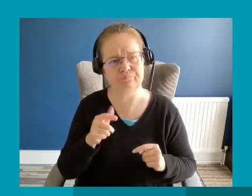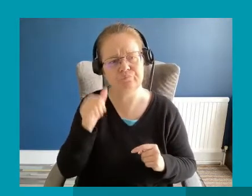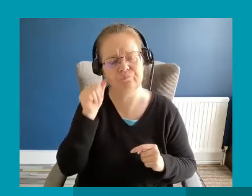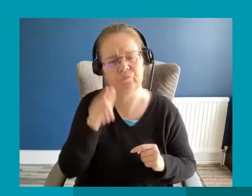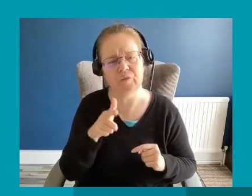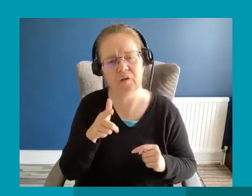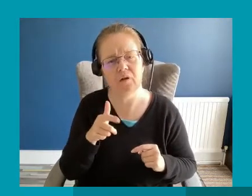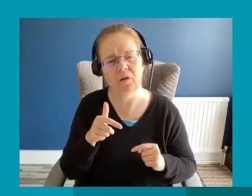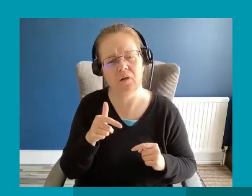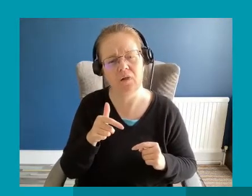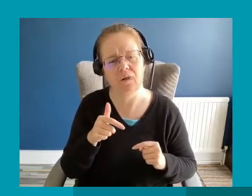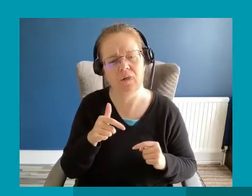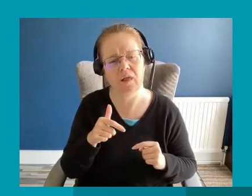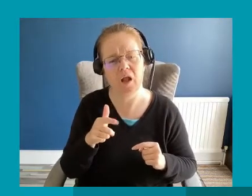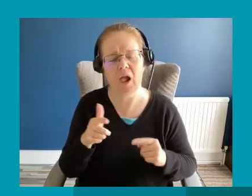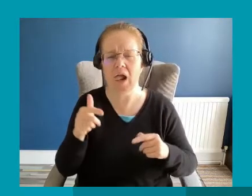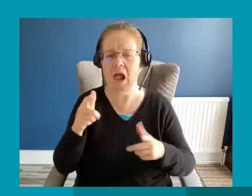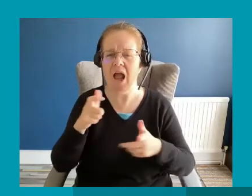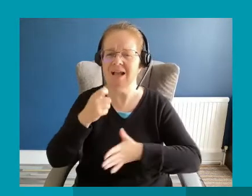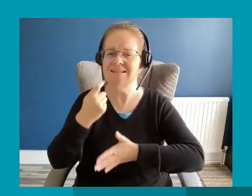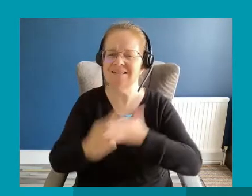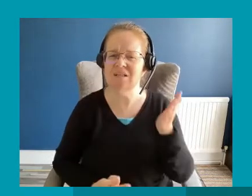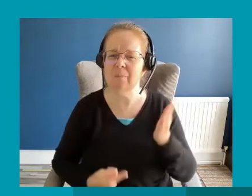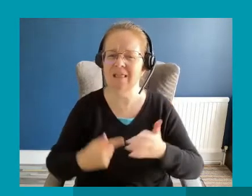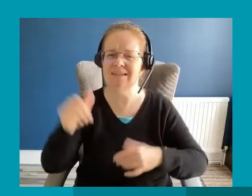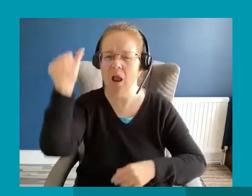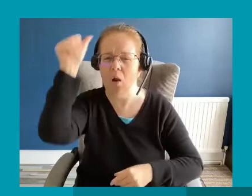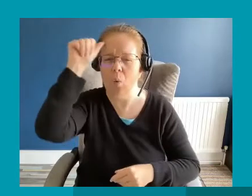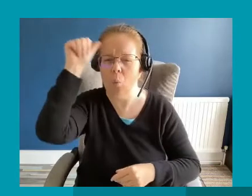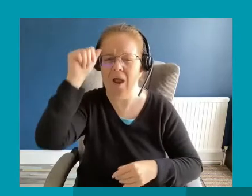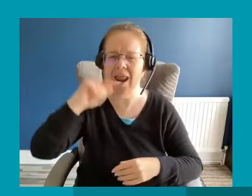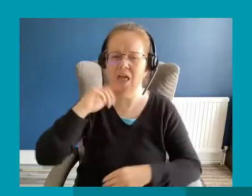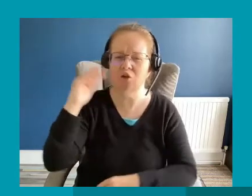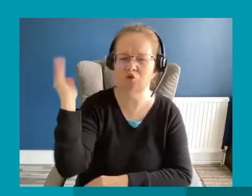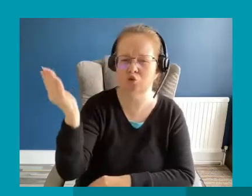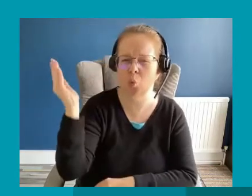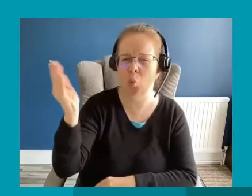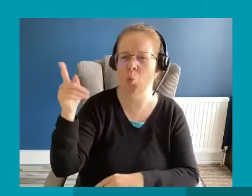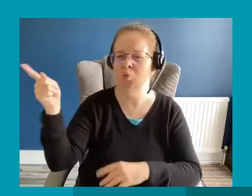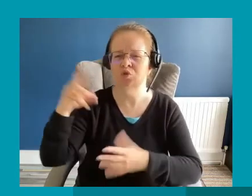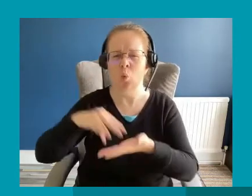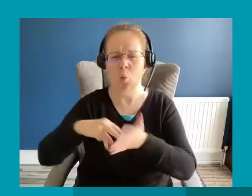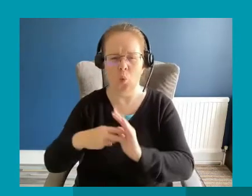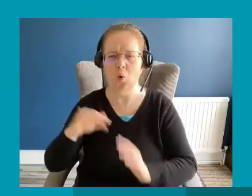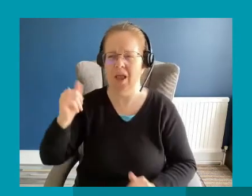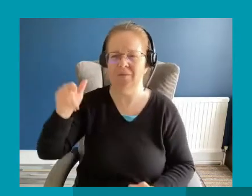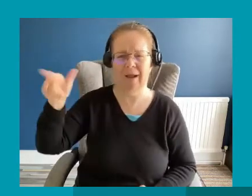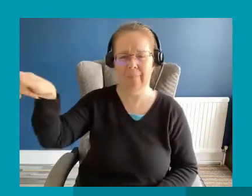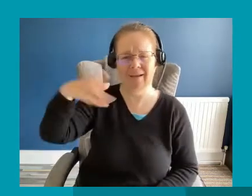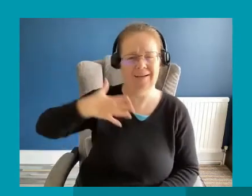disability awareness talks that businesses and organizations may need to have with all of their employees.